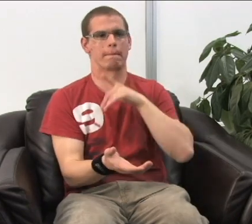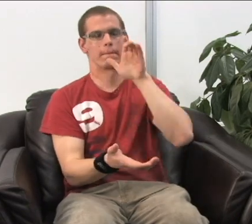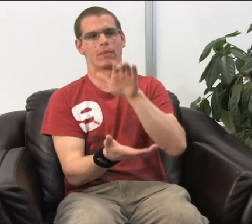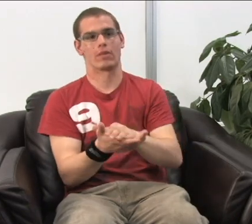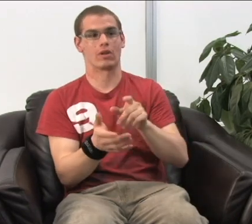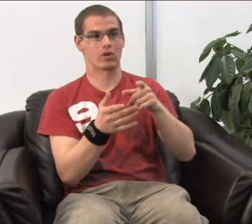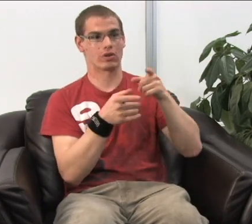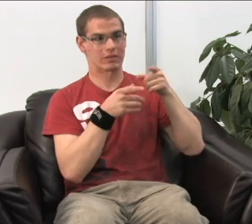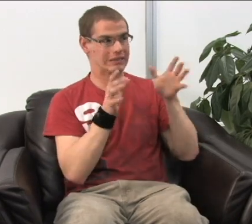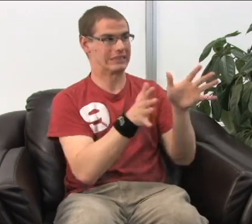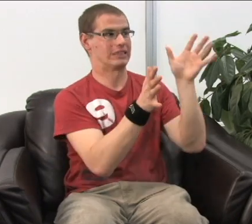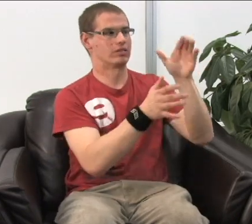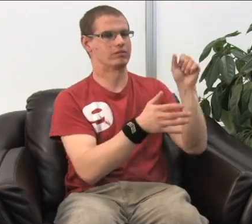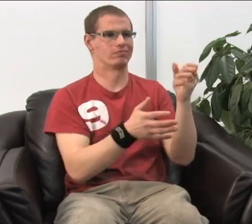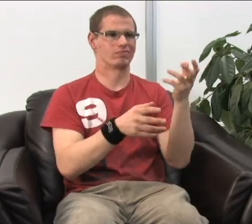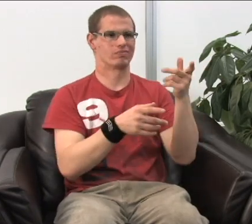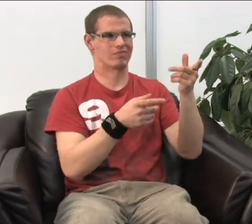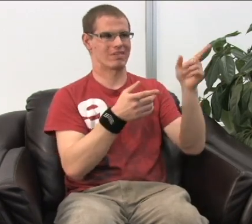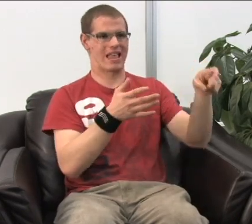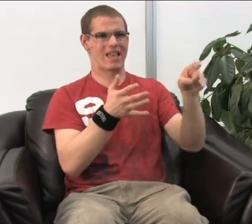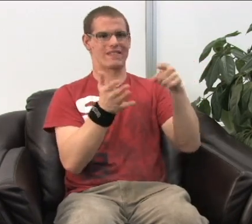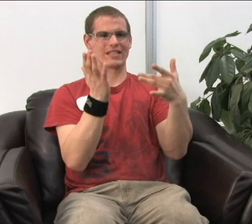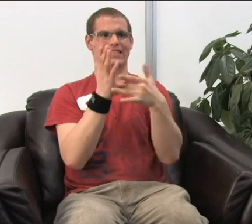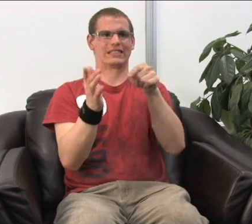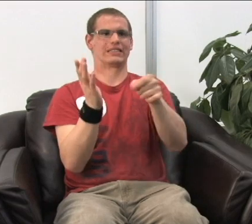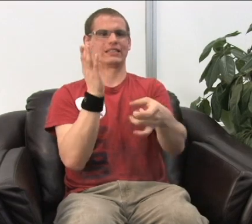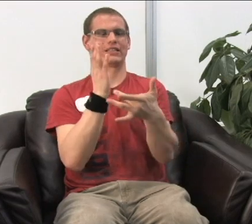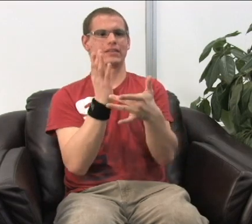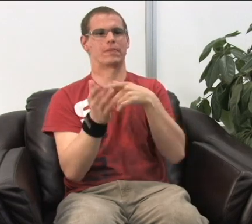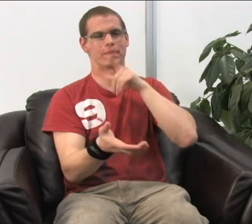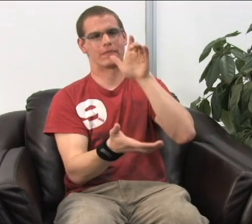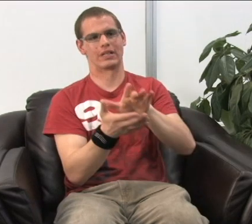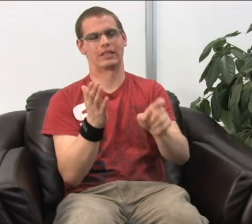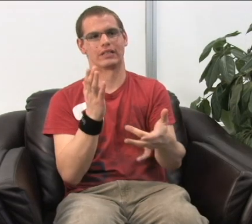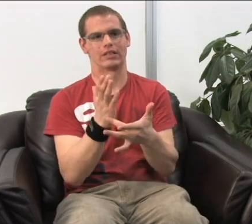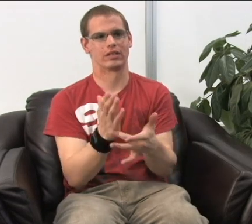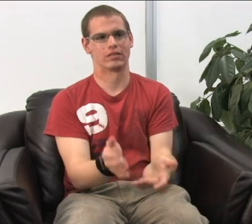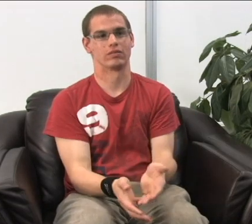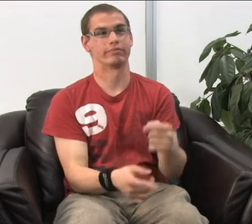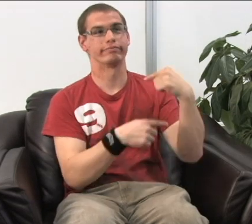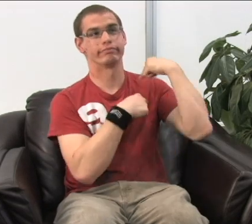communication a lot easier, I believe that technology is the thing, I believe in it.